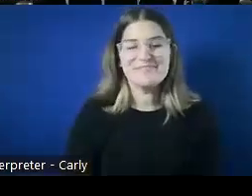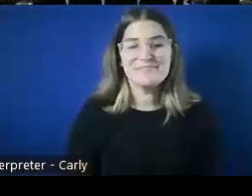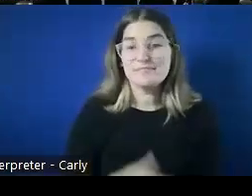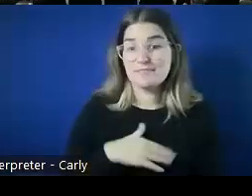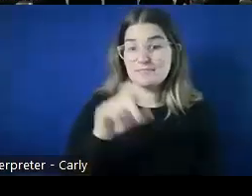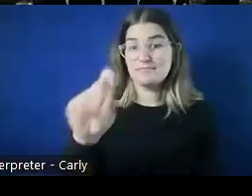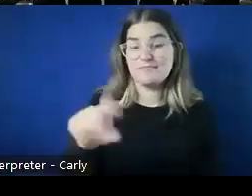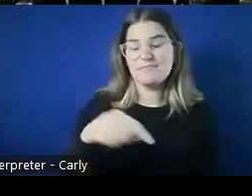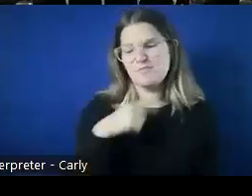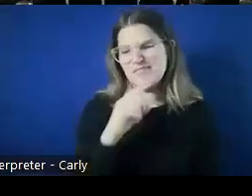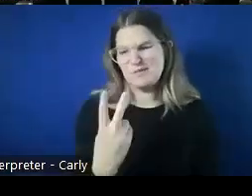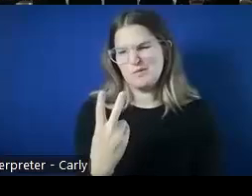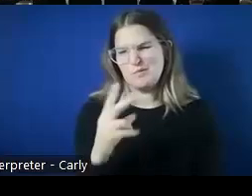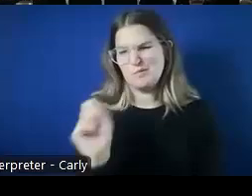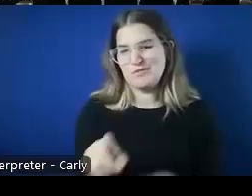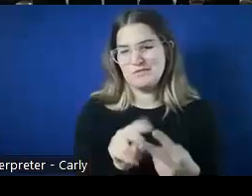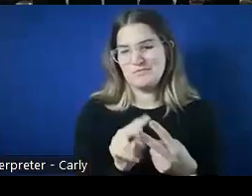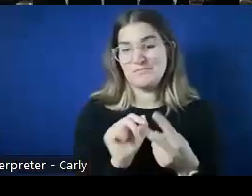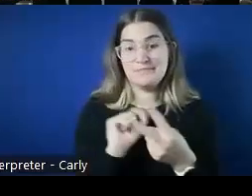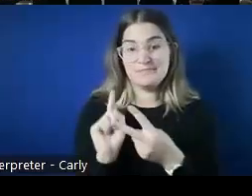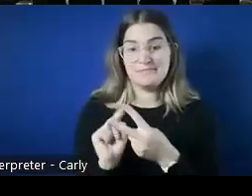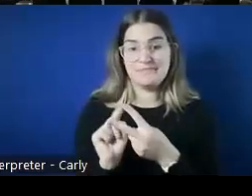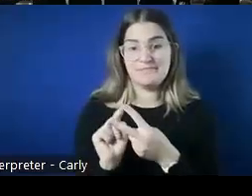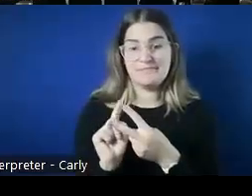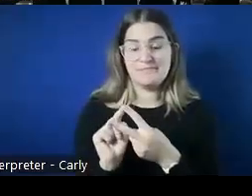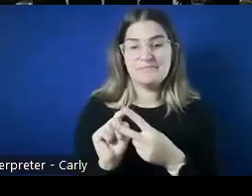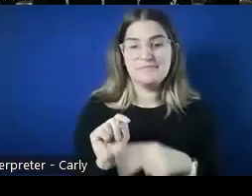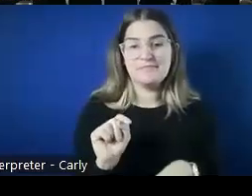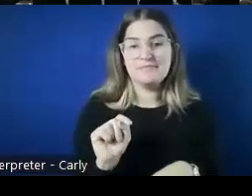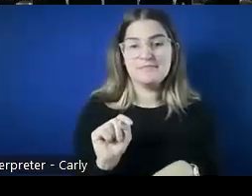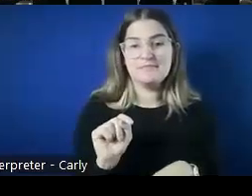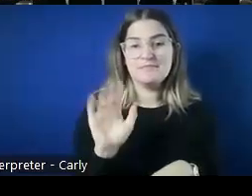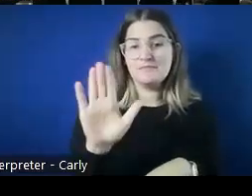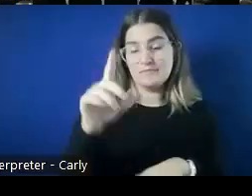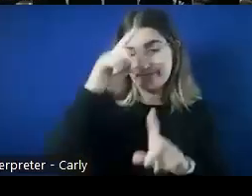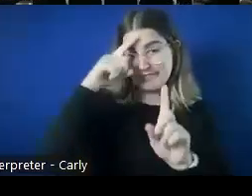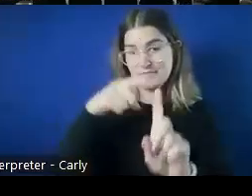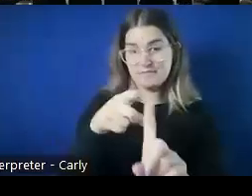I have two questions my question first is one of your stated goals when you started